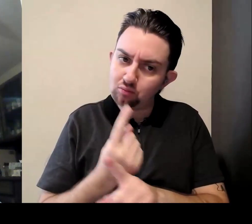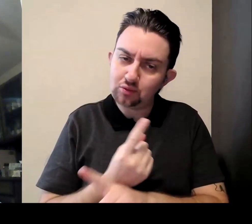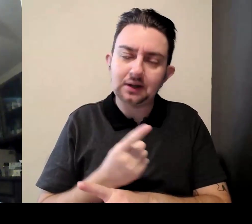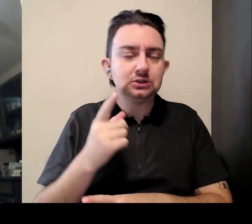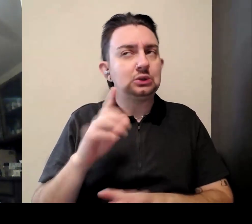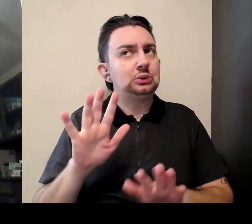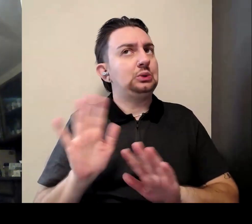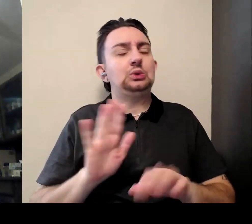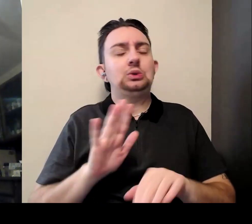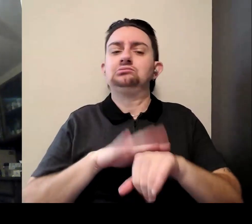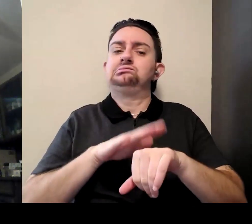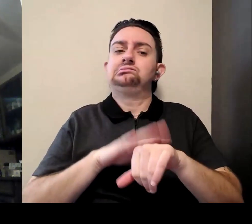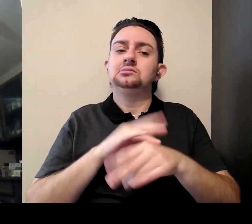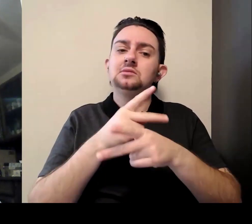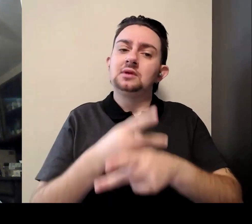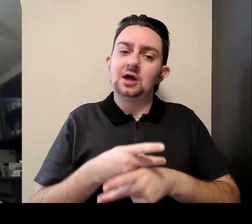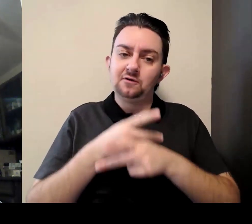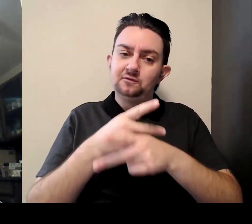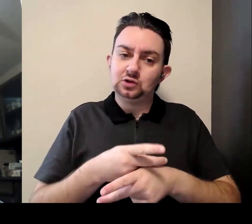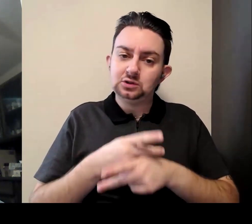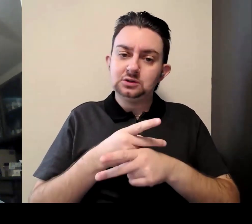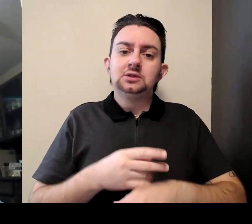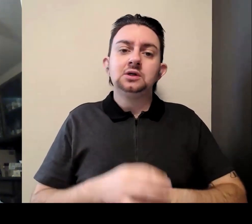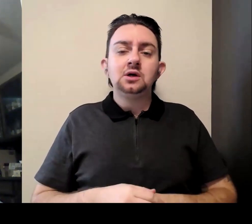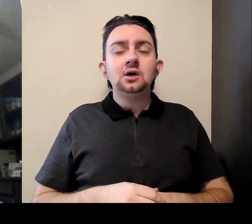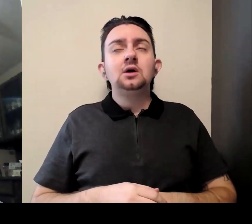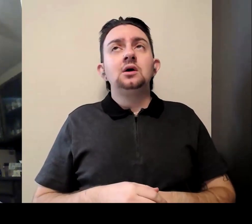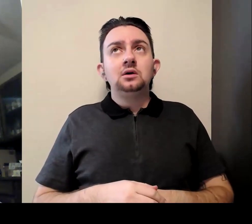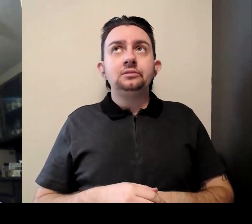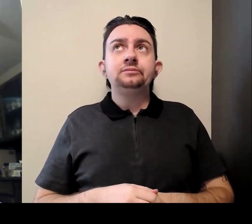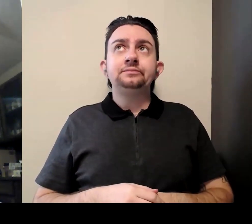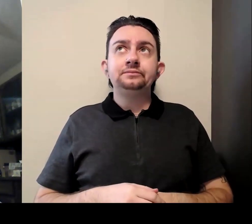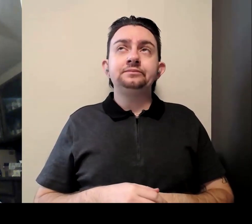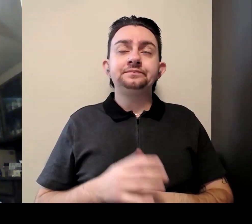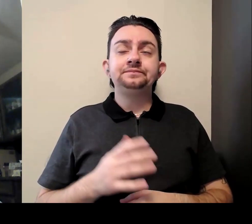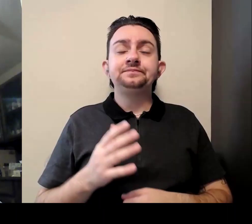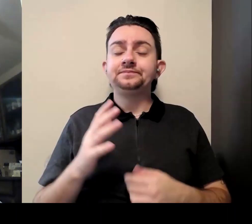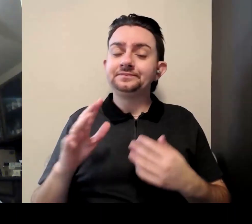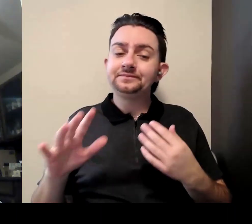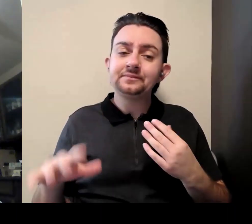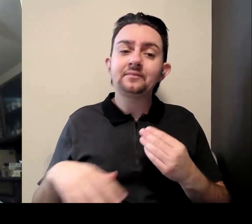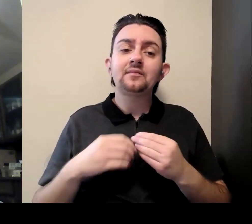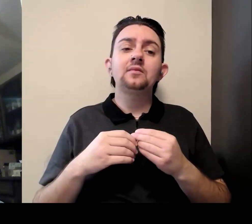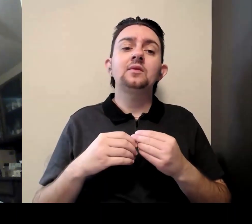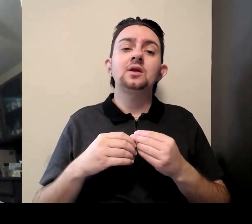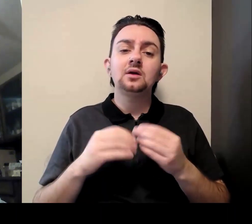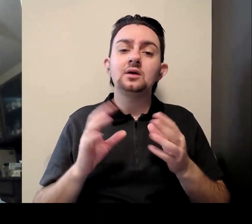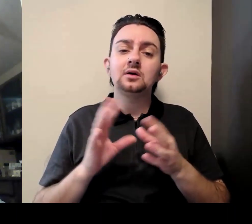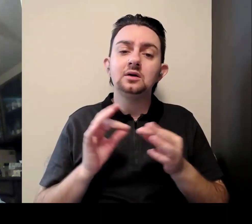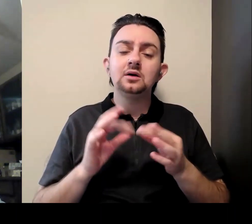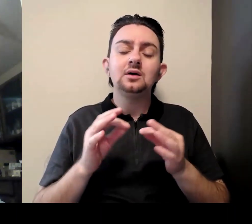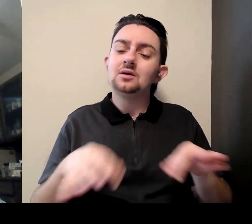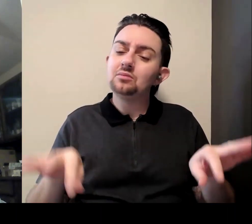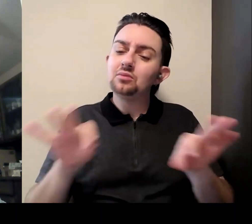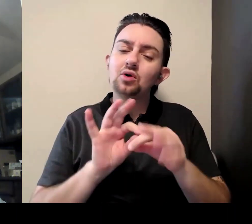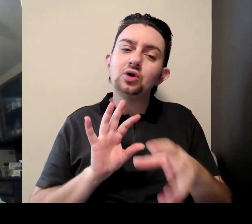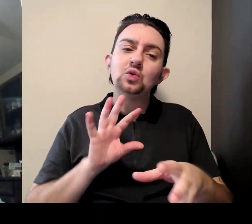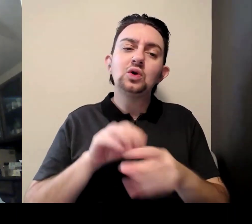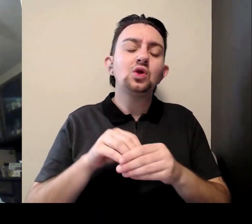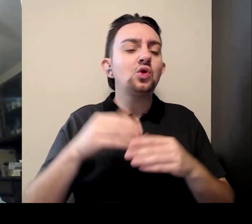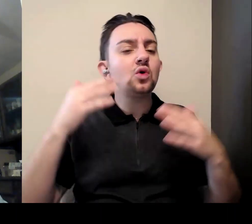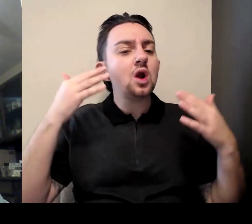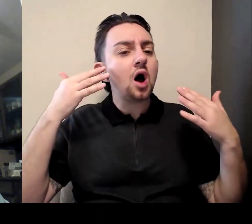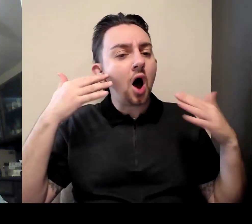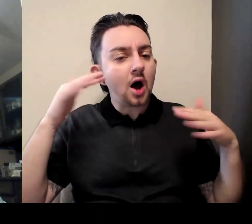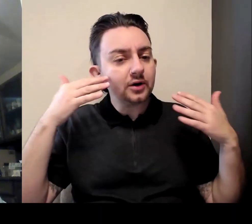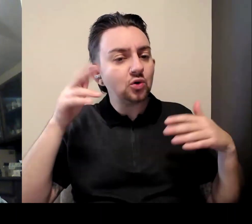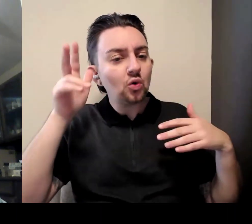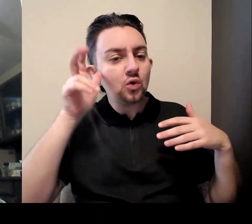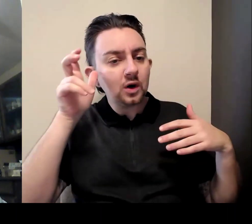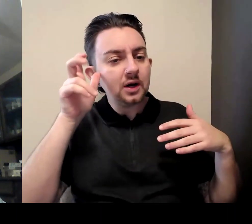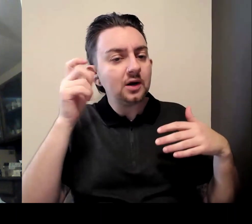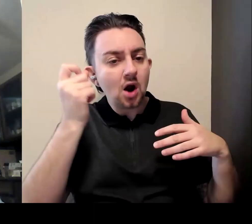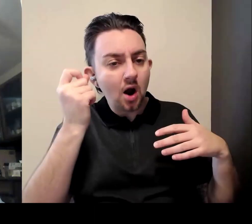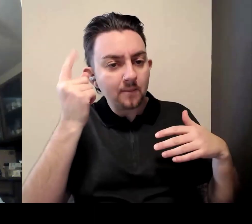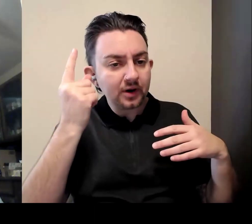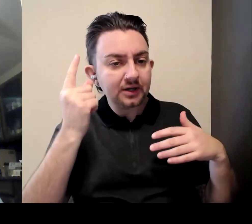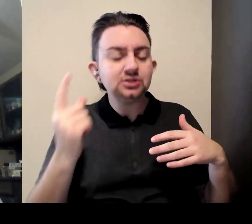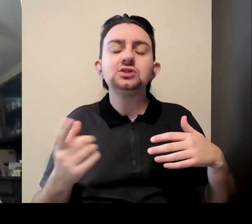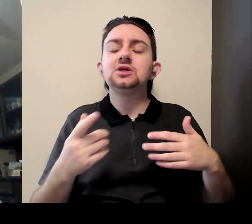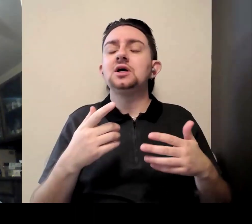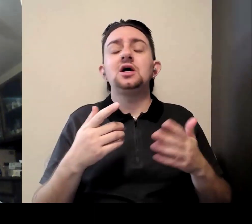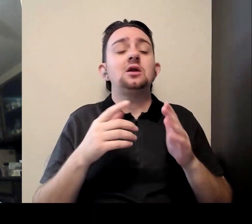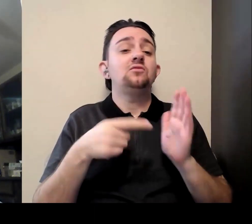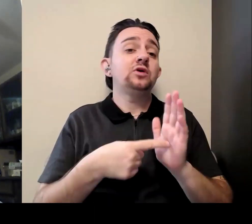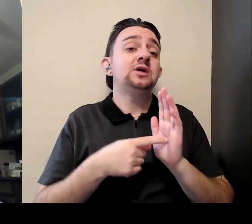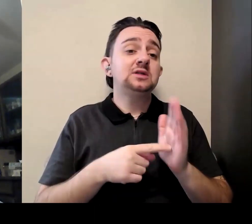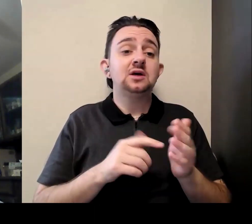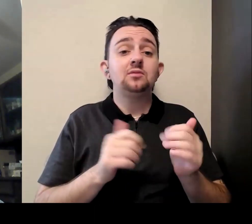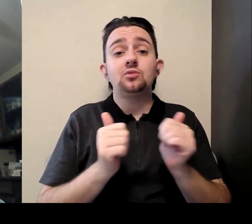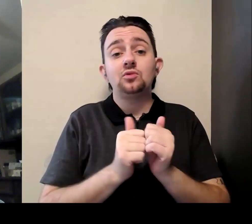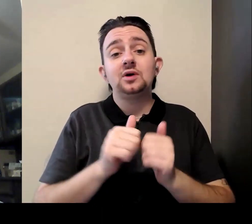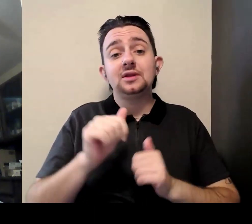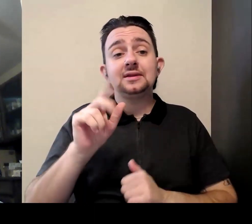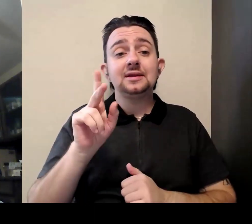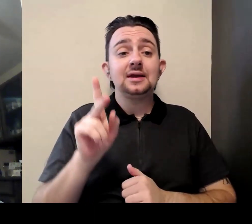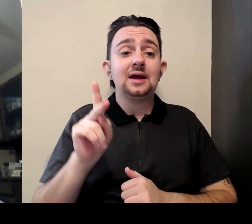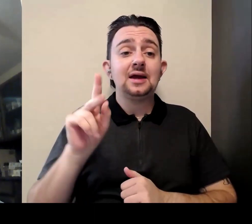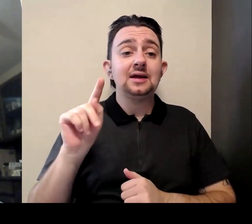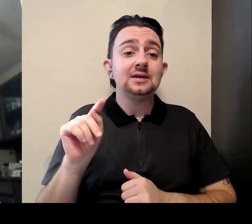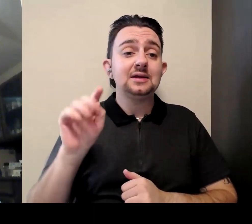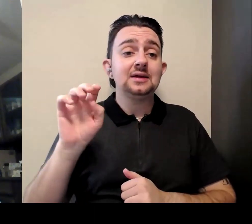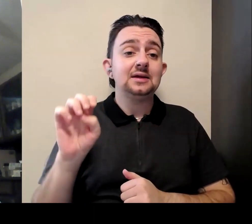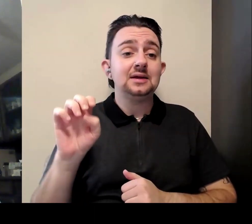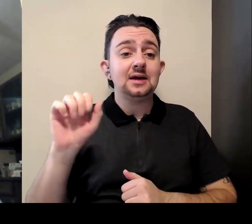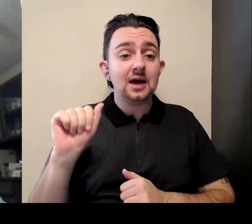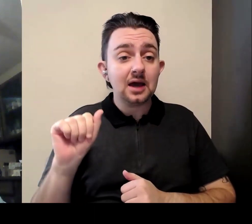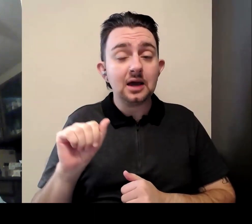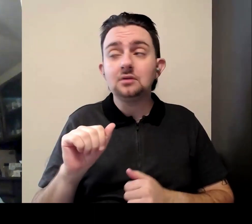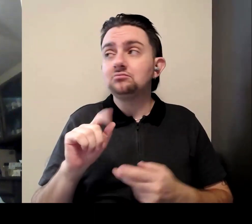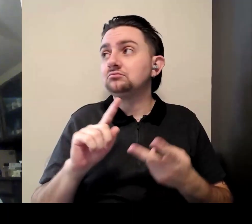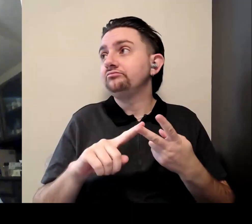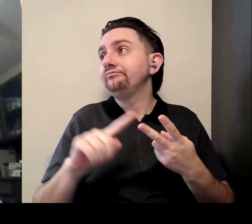And you must add auditory comprehension into the battery if you're giving, for example, the KTEA or any of the other academic tests.